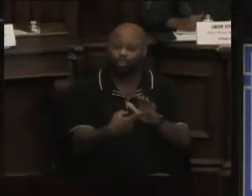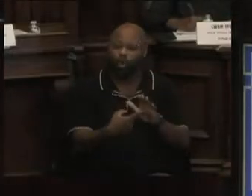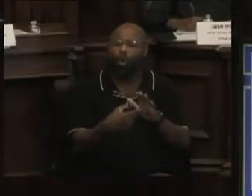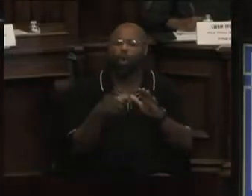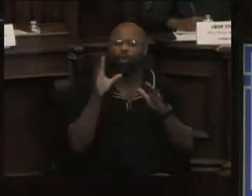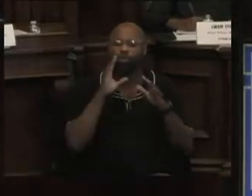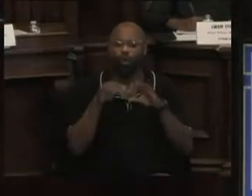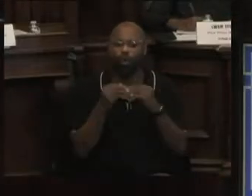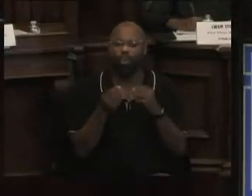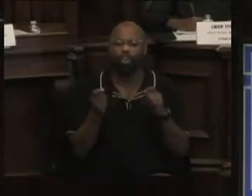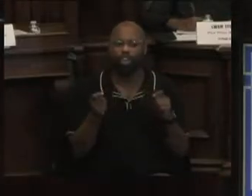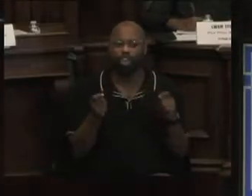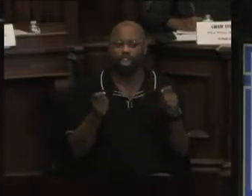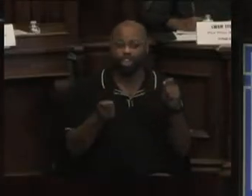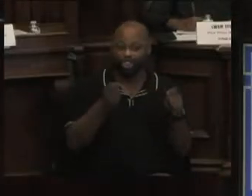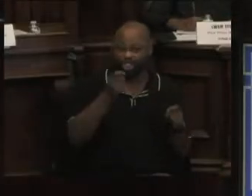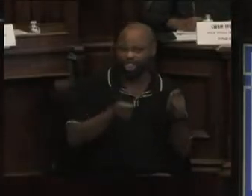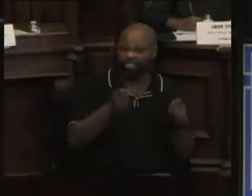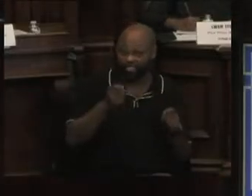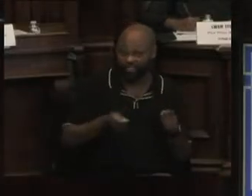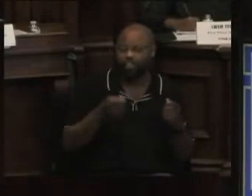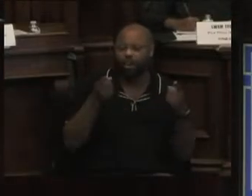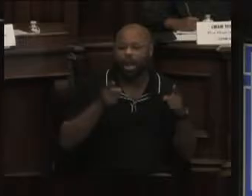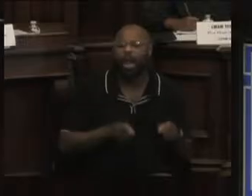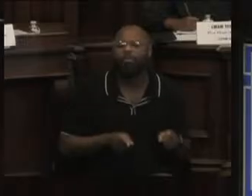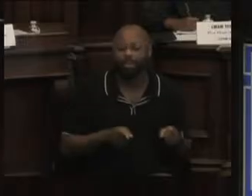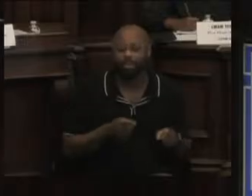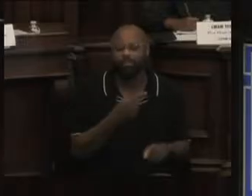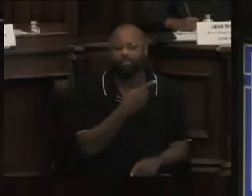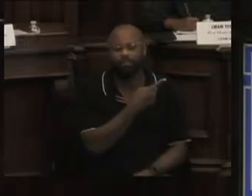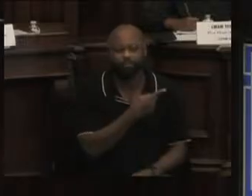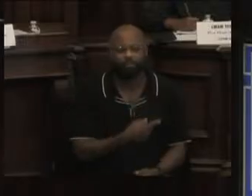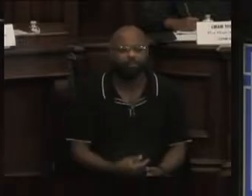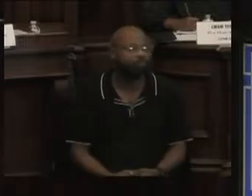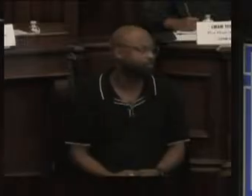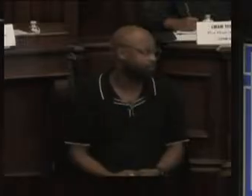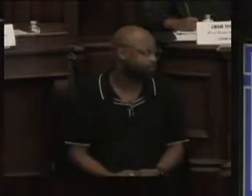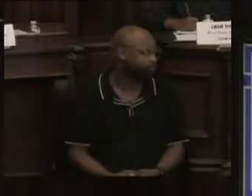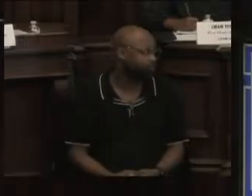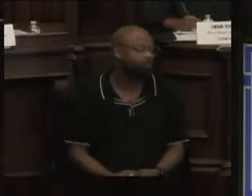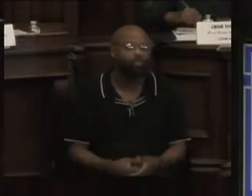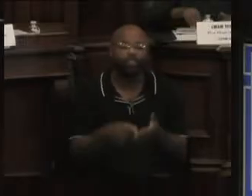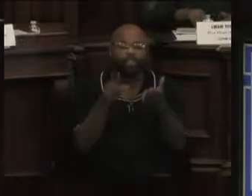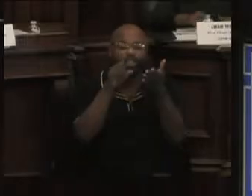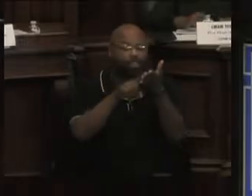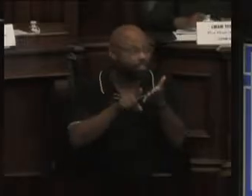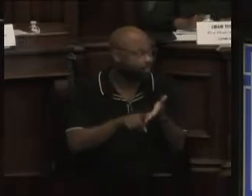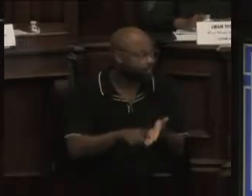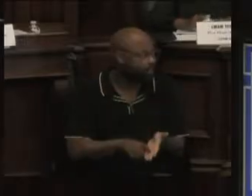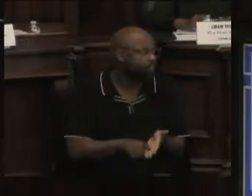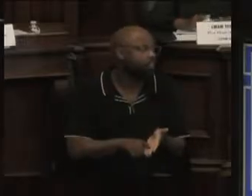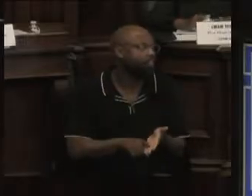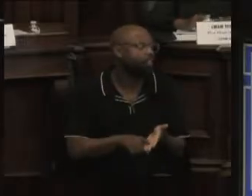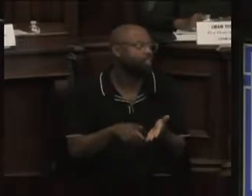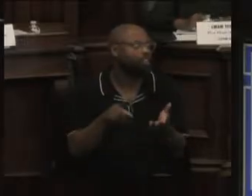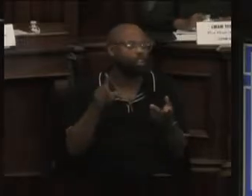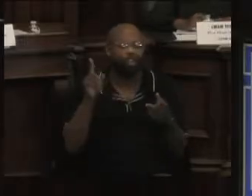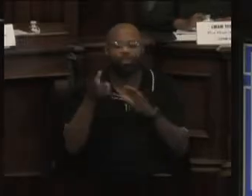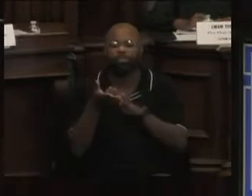the shift this slide represents the organizational shift, the